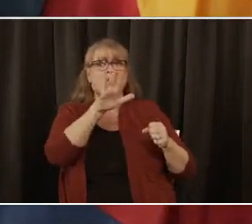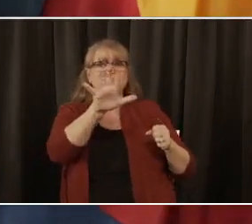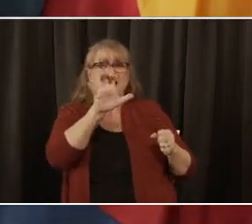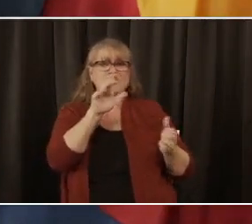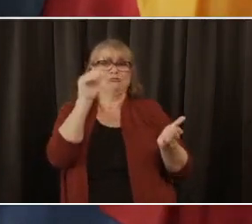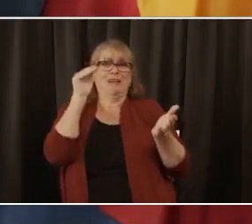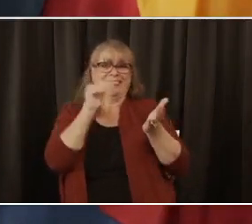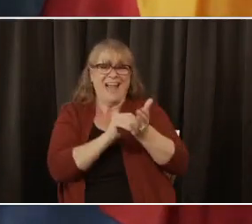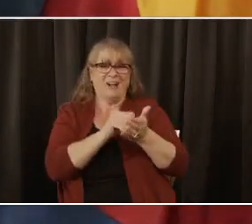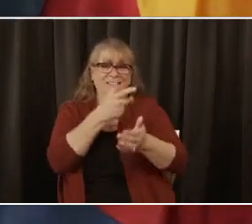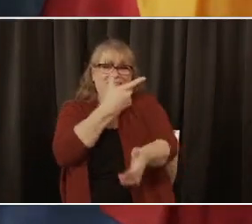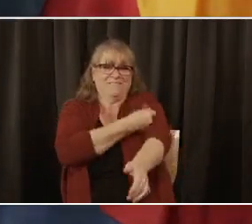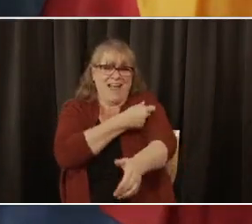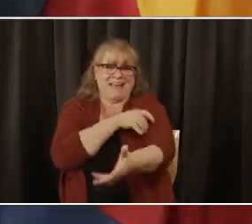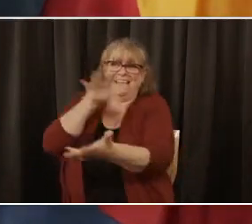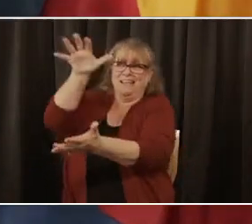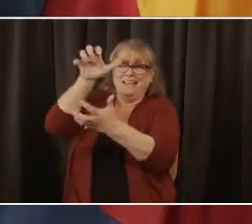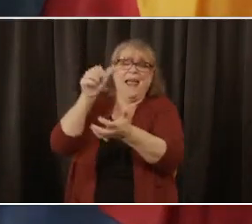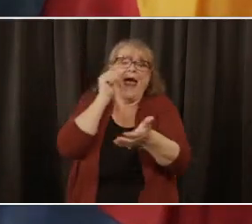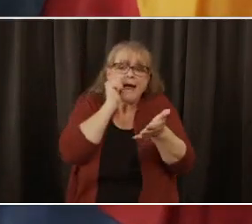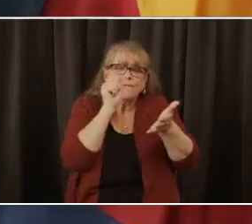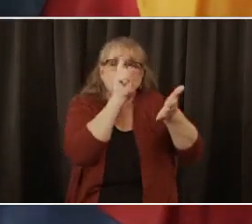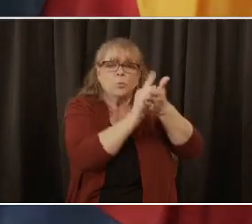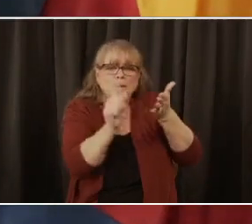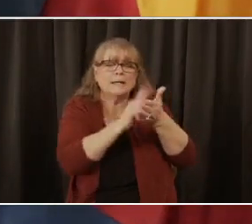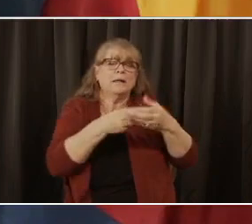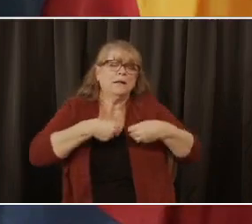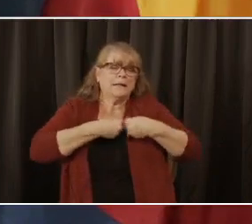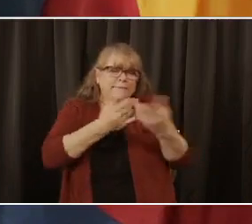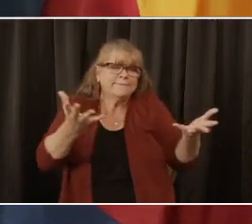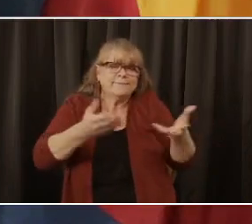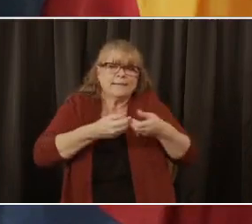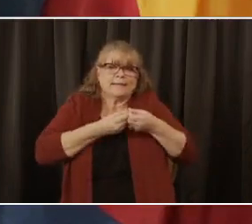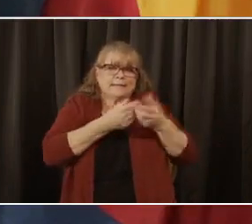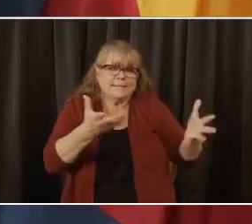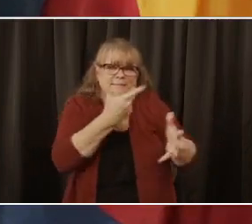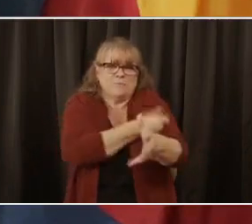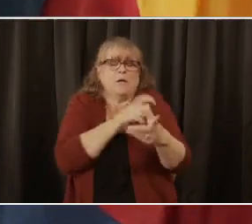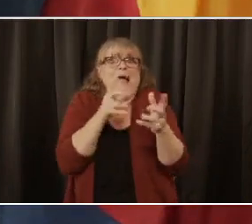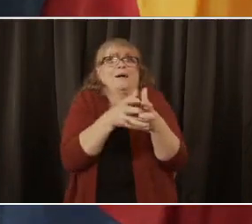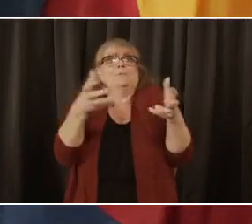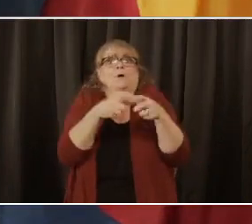we can. It's also hard to think that it was only 48 hours ago that I got my first call as chief